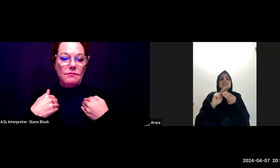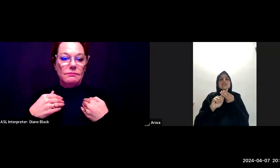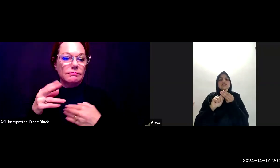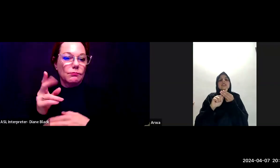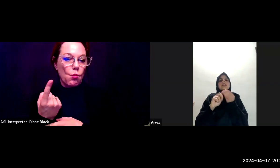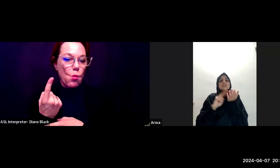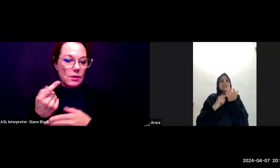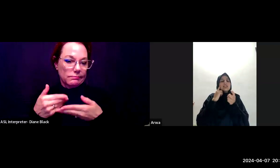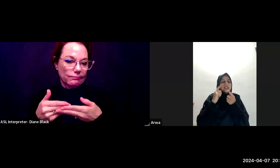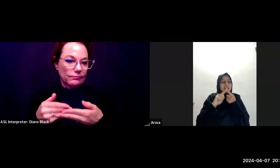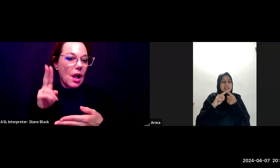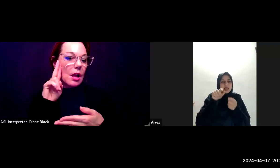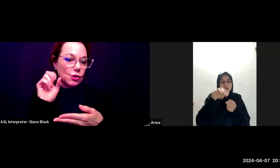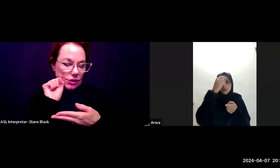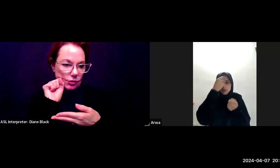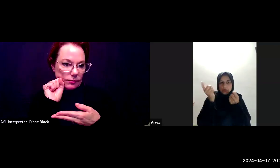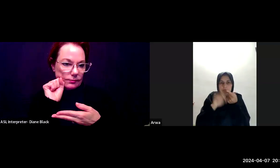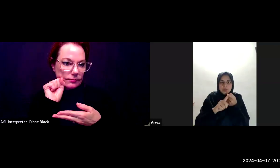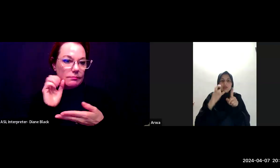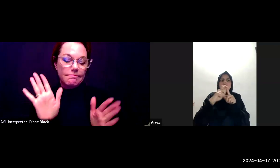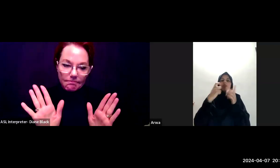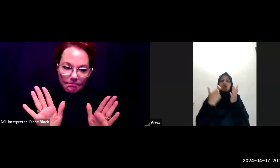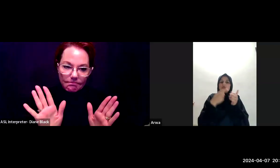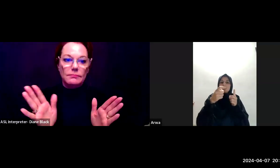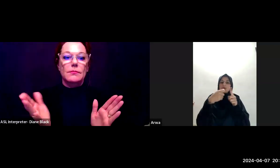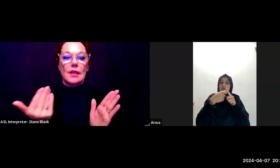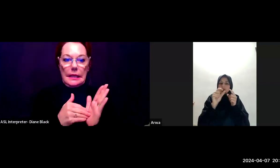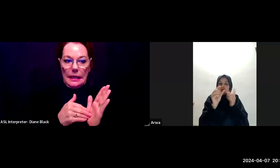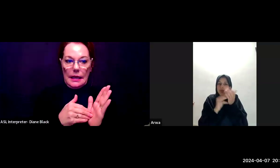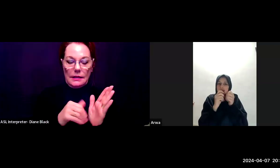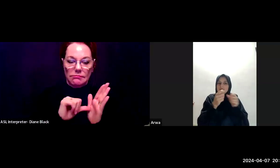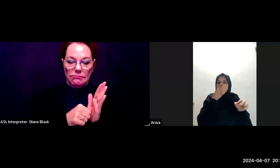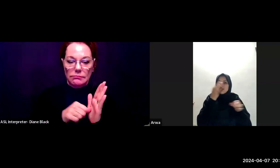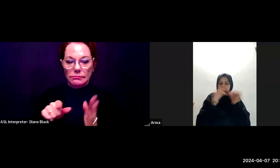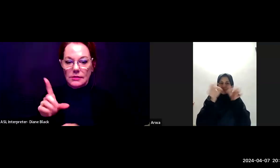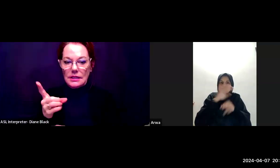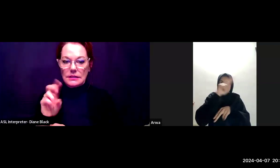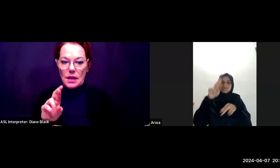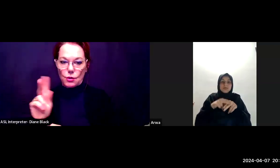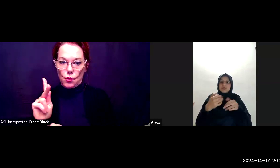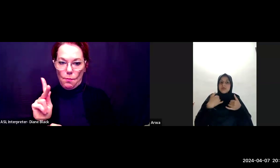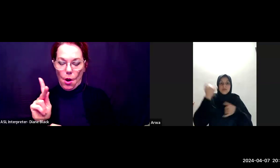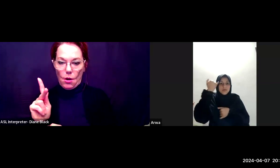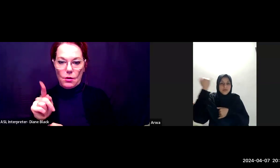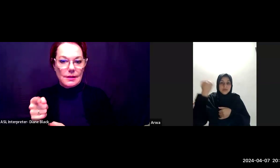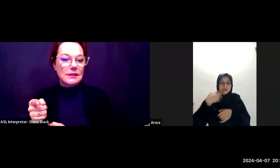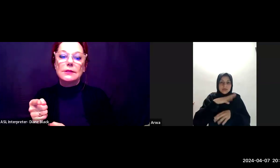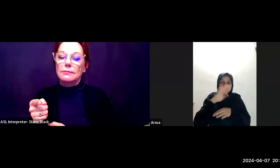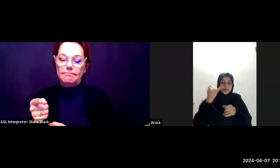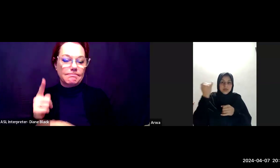um but again as Dr Kumar said it's really it's really just a guess. it's just a stab in the dark